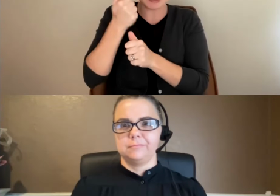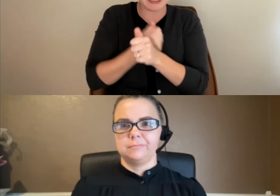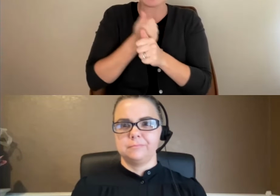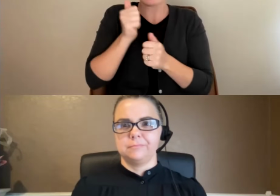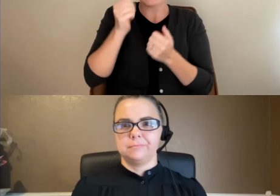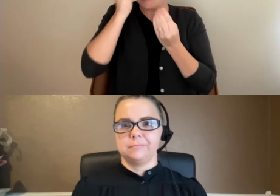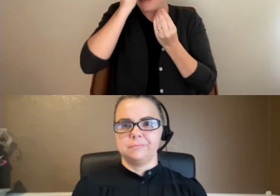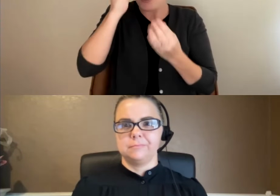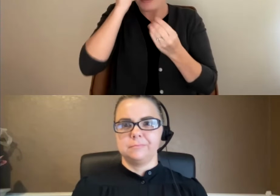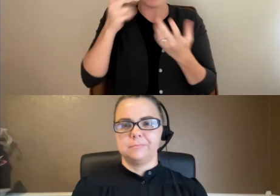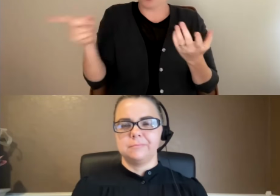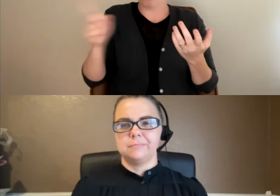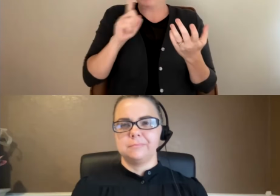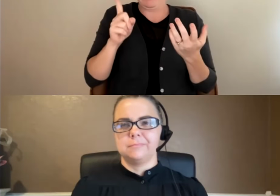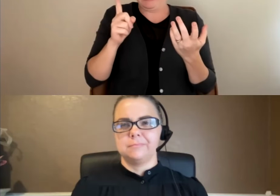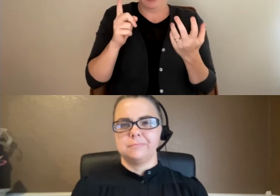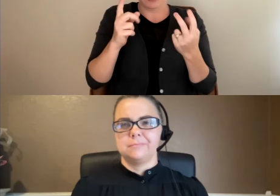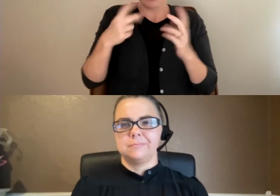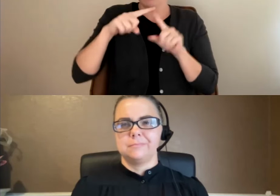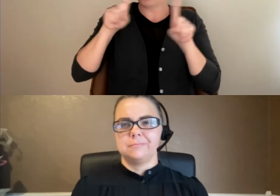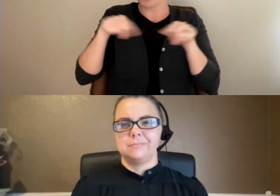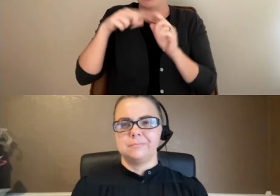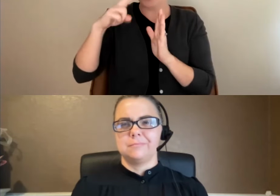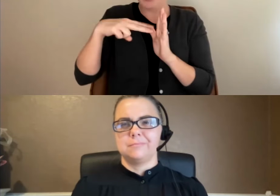getting any kind of a benefit that would be associated with a visualization where you